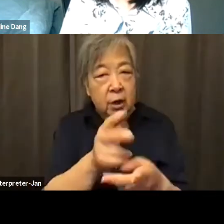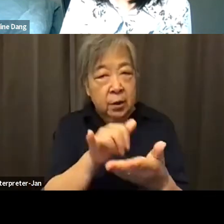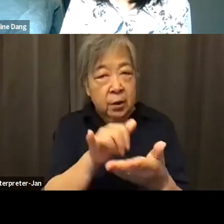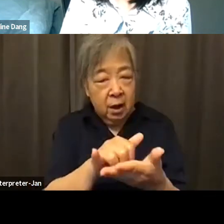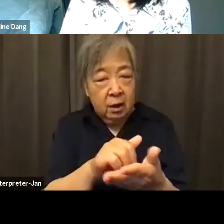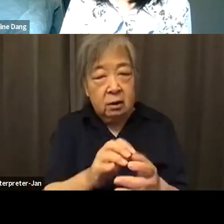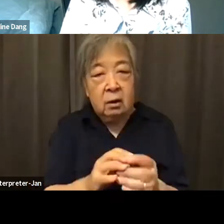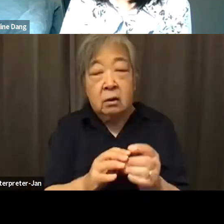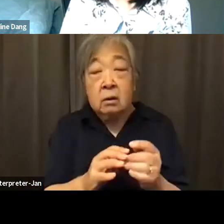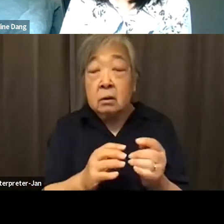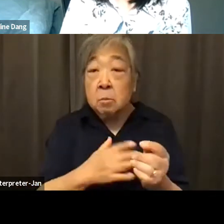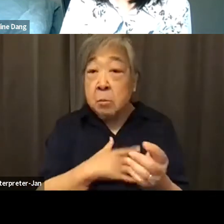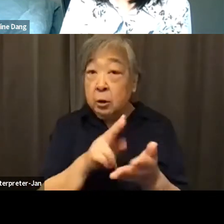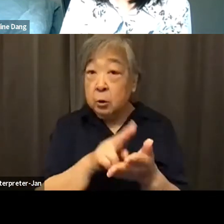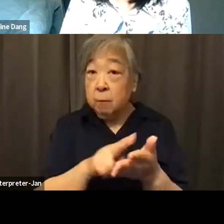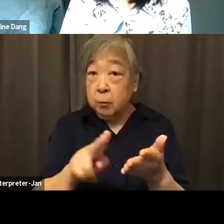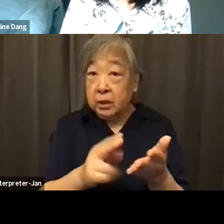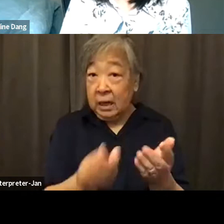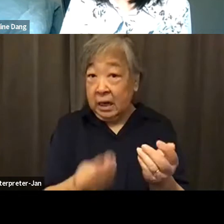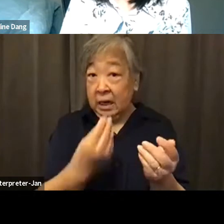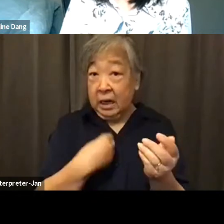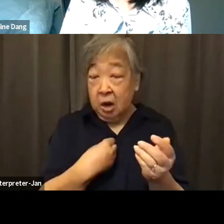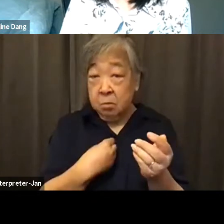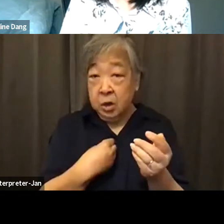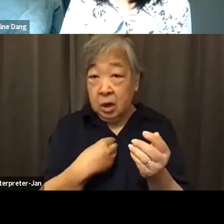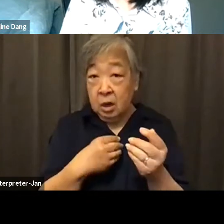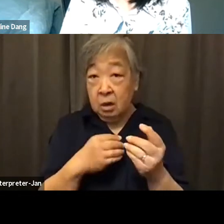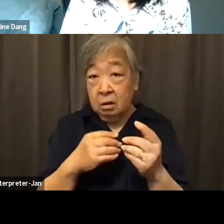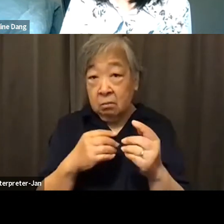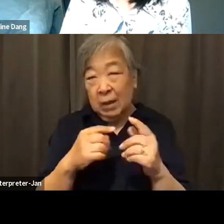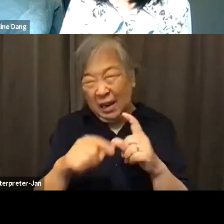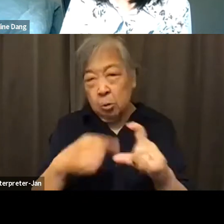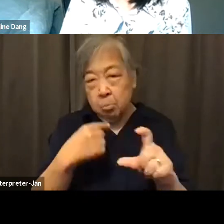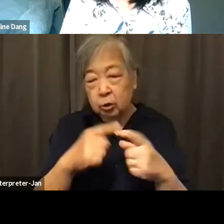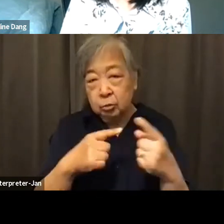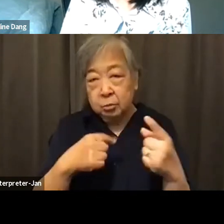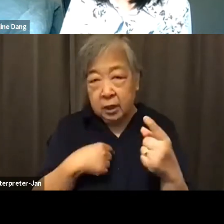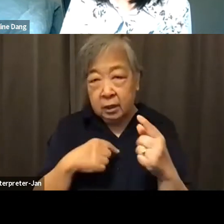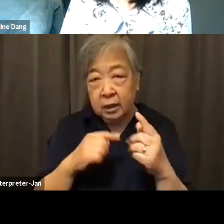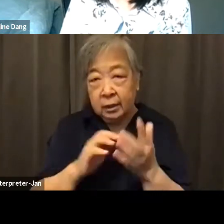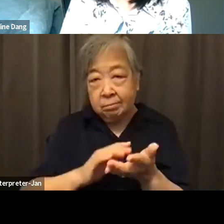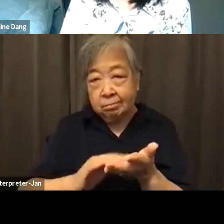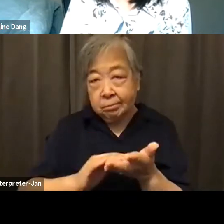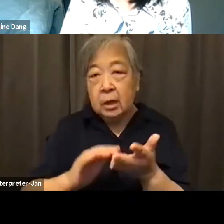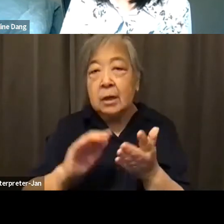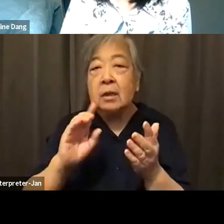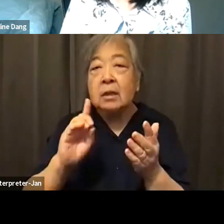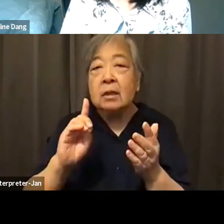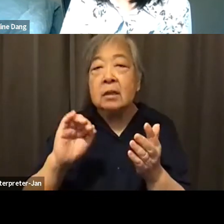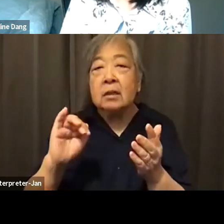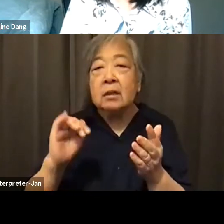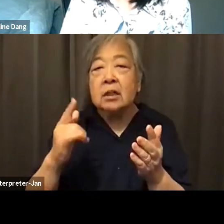They were able to provide me digital Braille files by emailing them to me so that issue wasn't so bad.